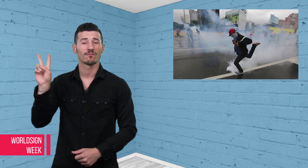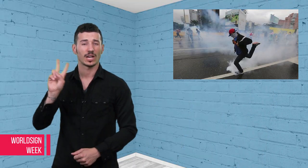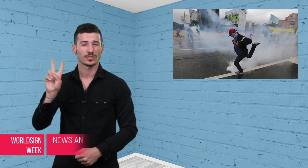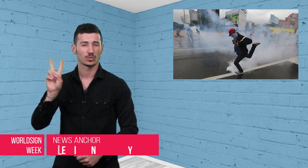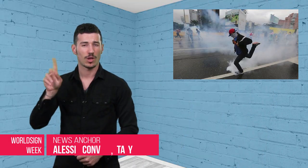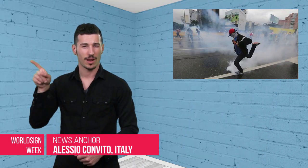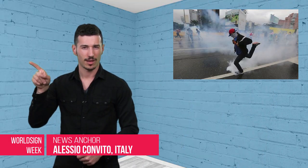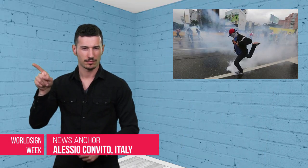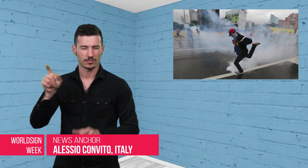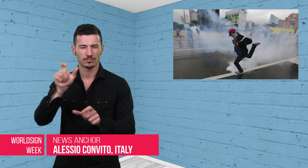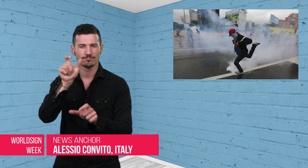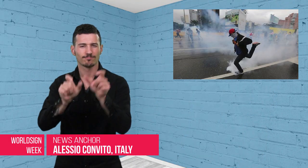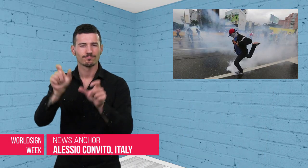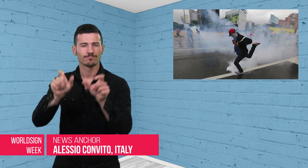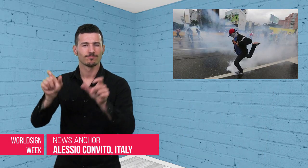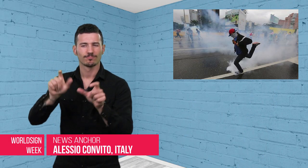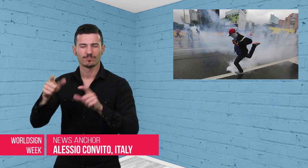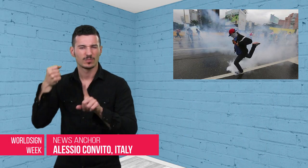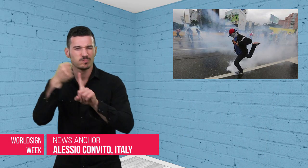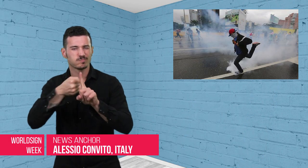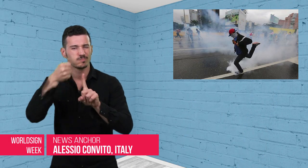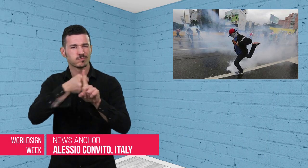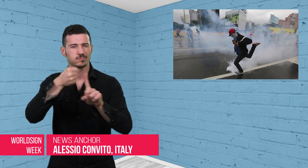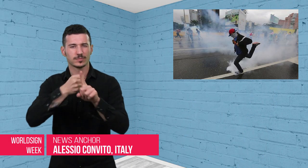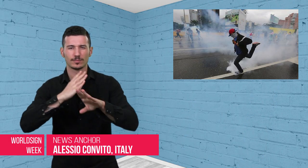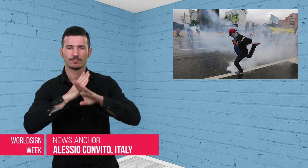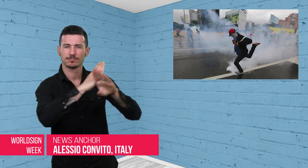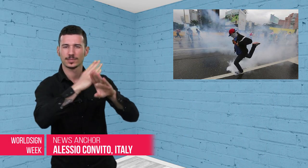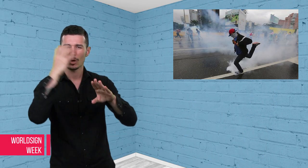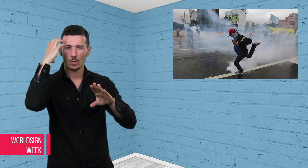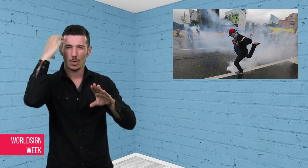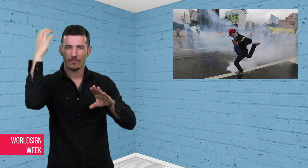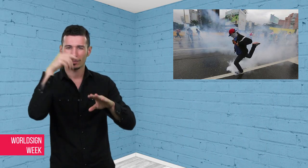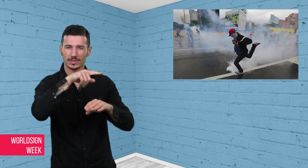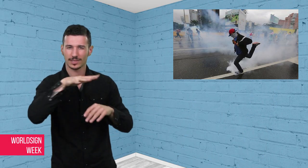Alessio: In Venezuela, anti-government